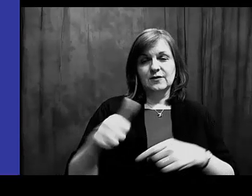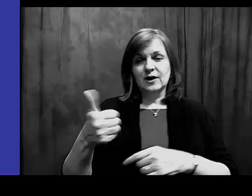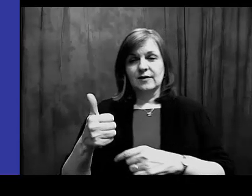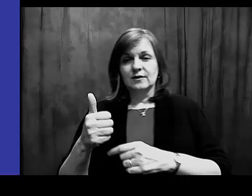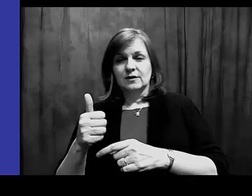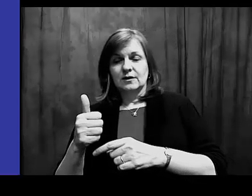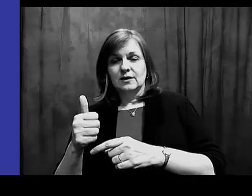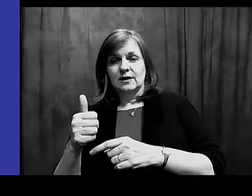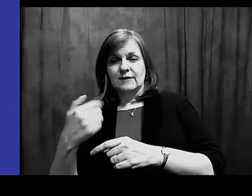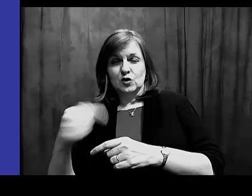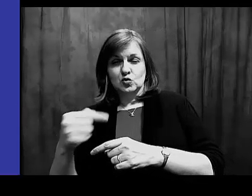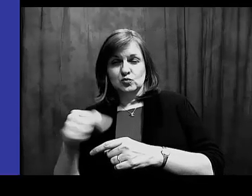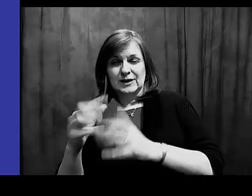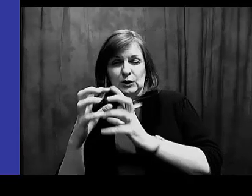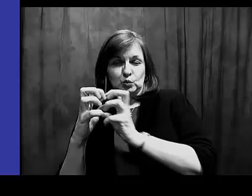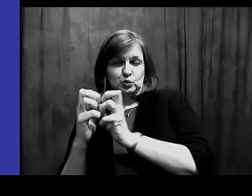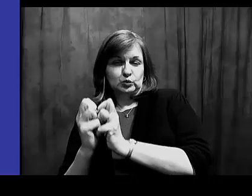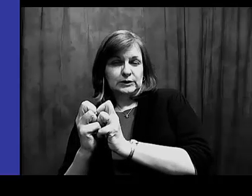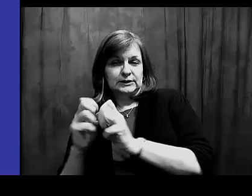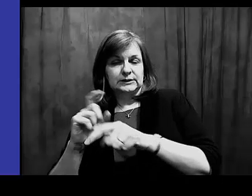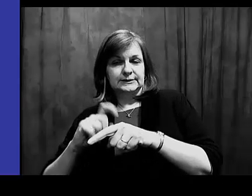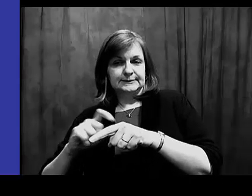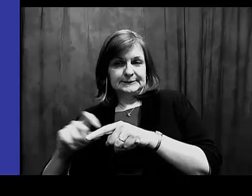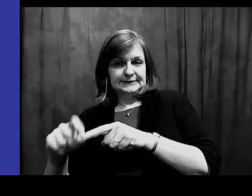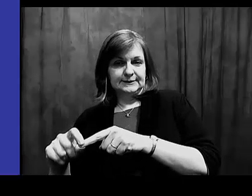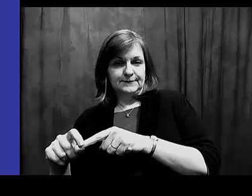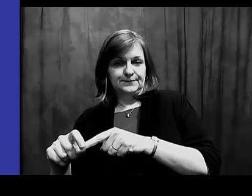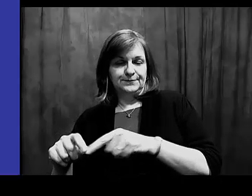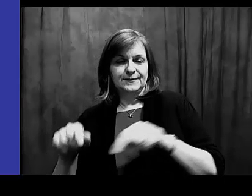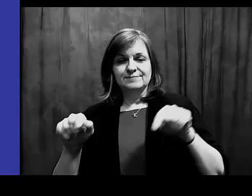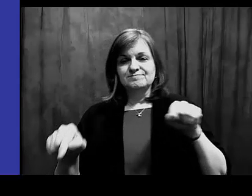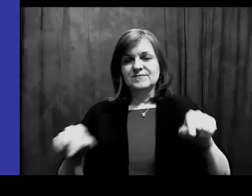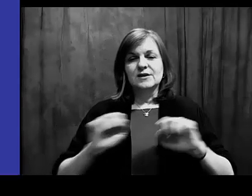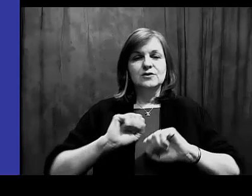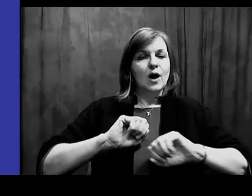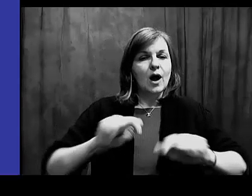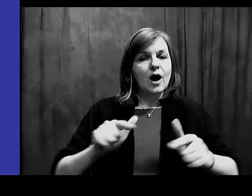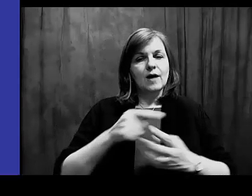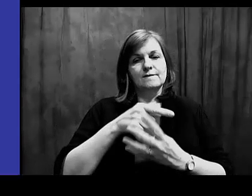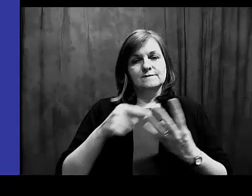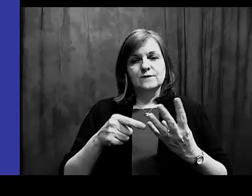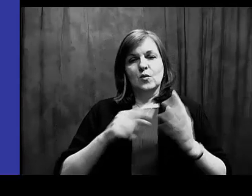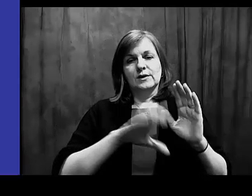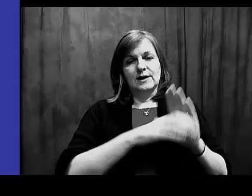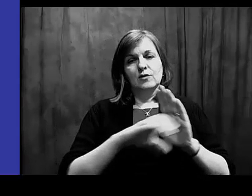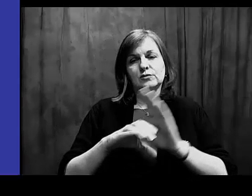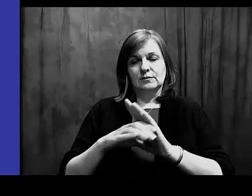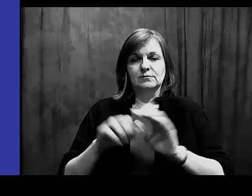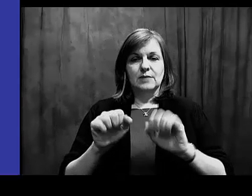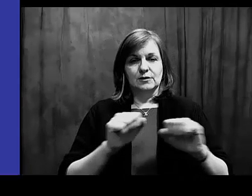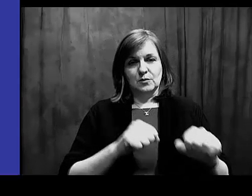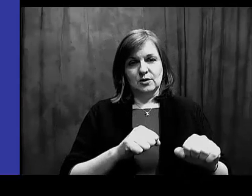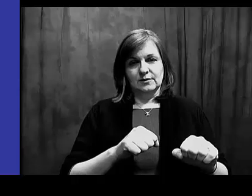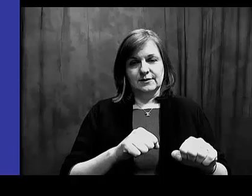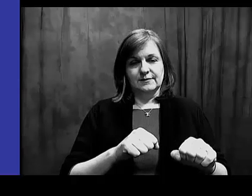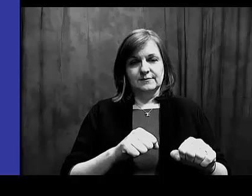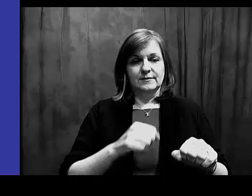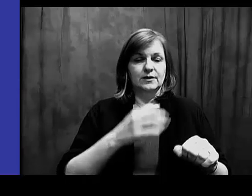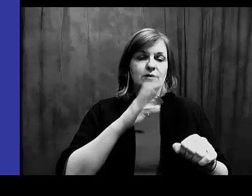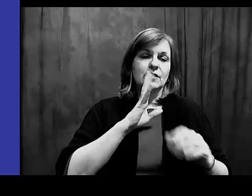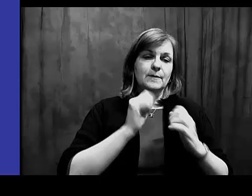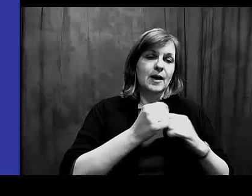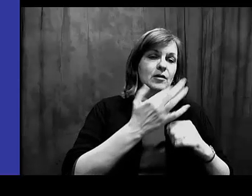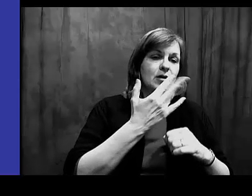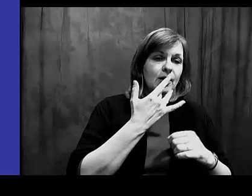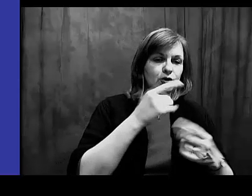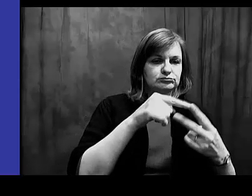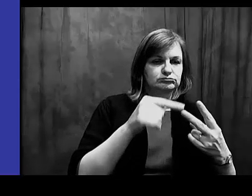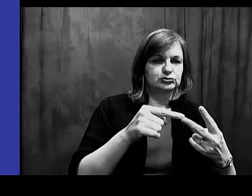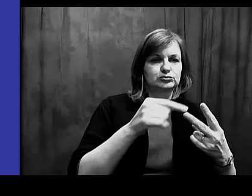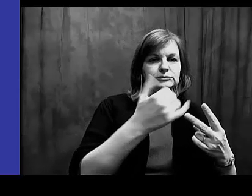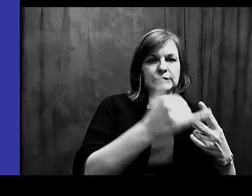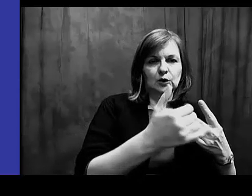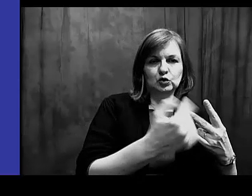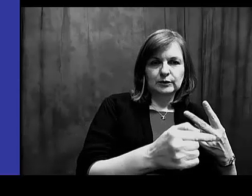one with wrinkled grain seeds -- so these are all the characteristics possible based on the traits he was looking at color